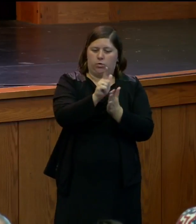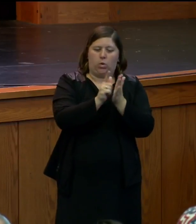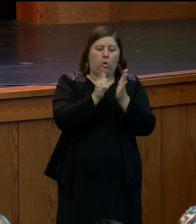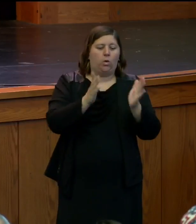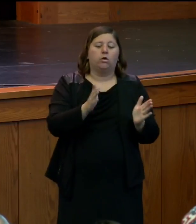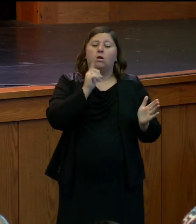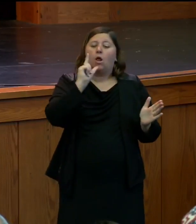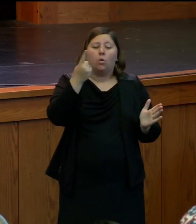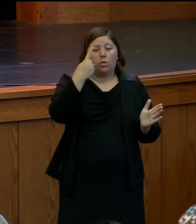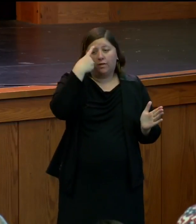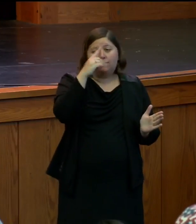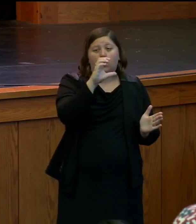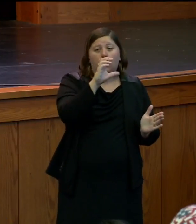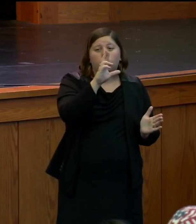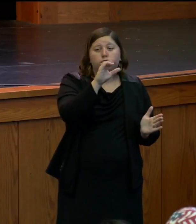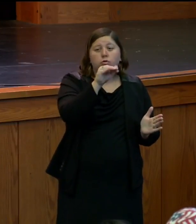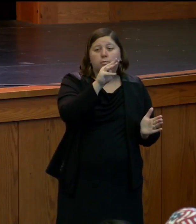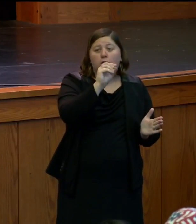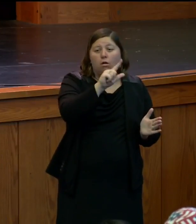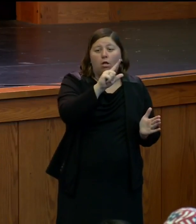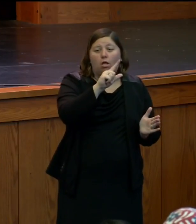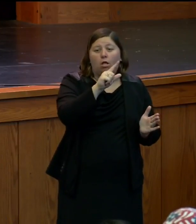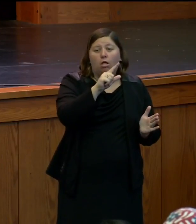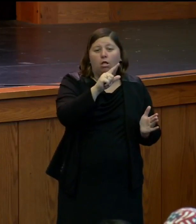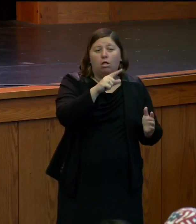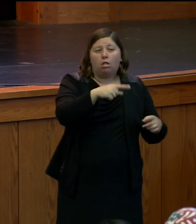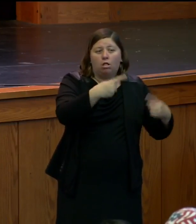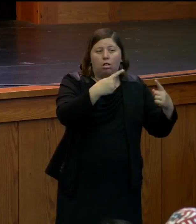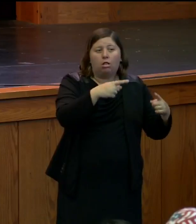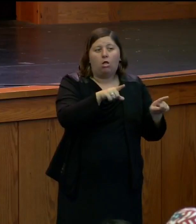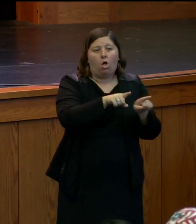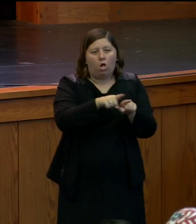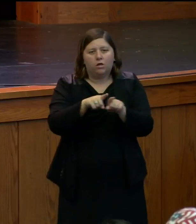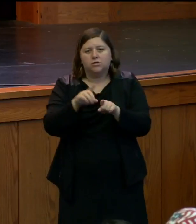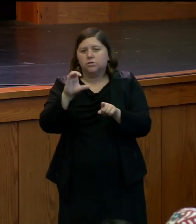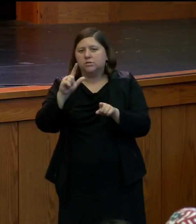CASES BUT IN CIVIL CASES WHICH CAN RESULT IN LOSS OF STATUS AND